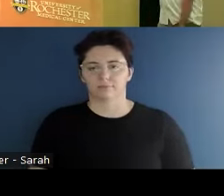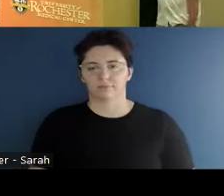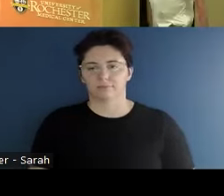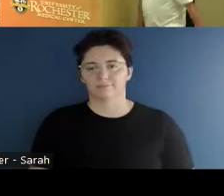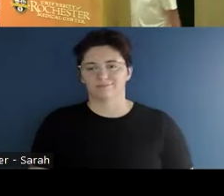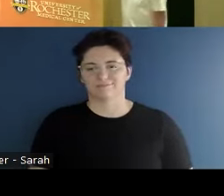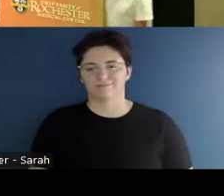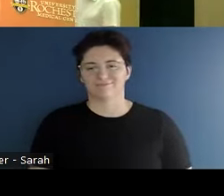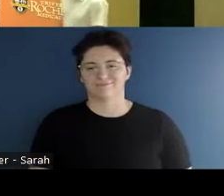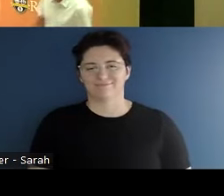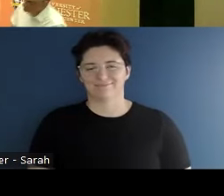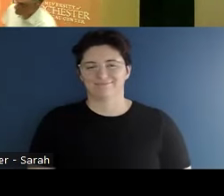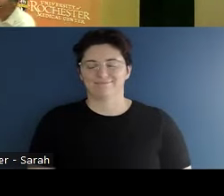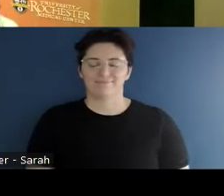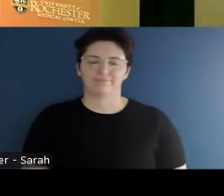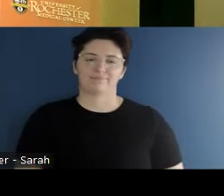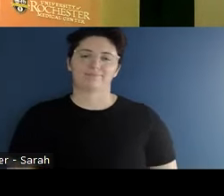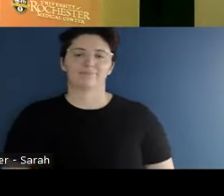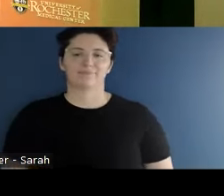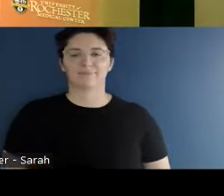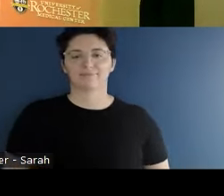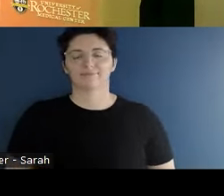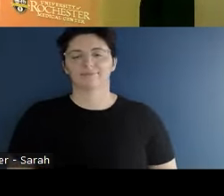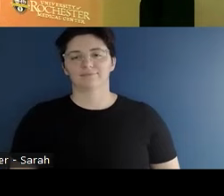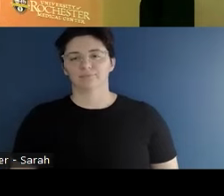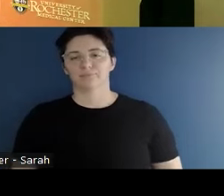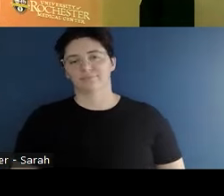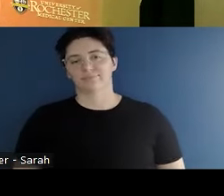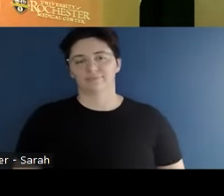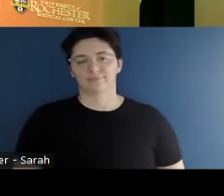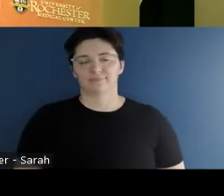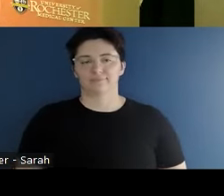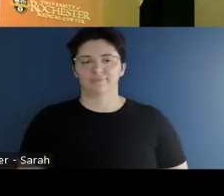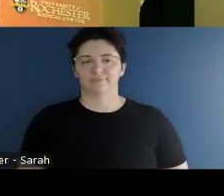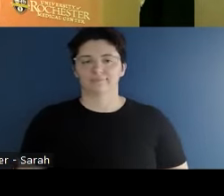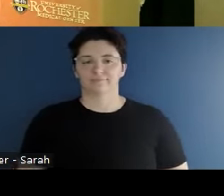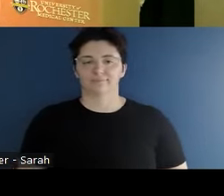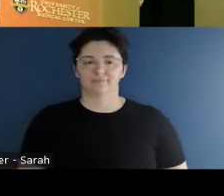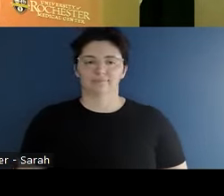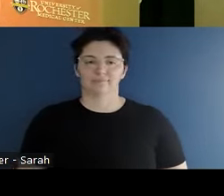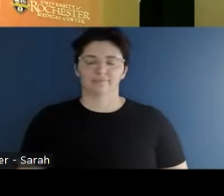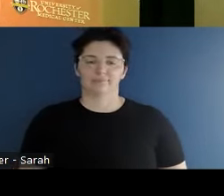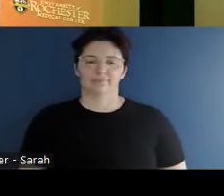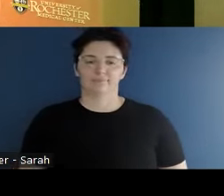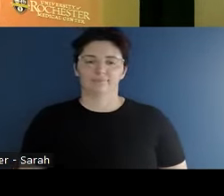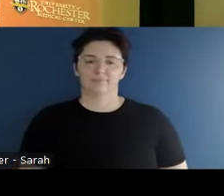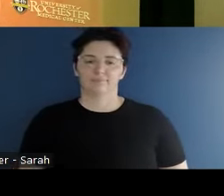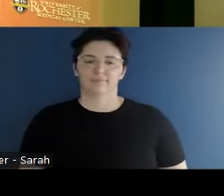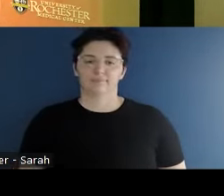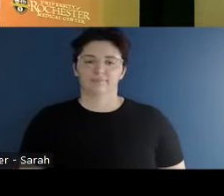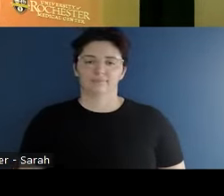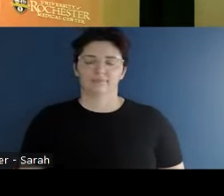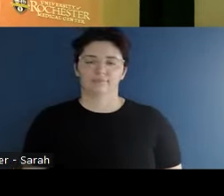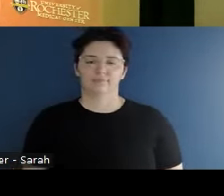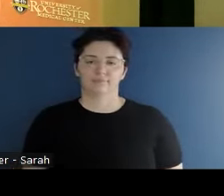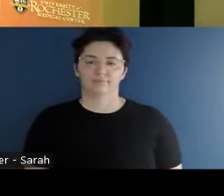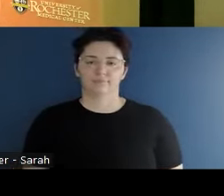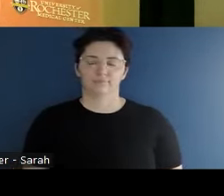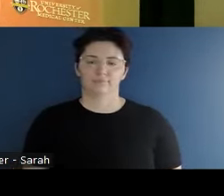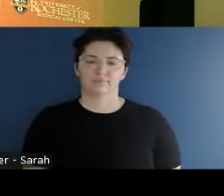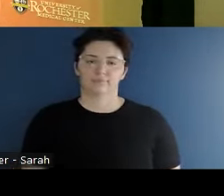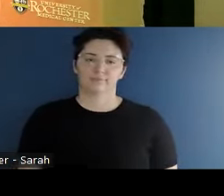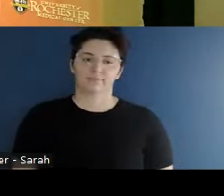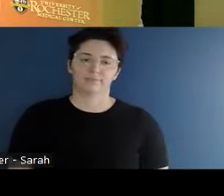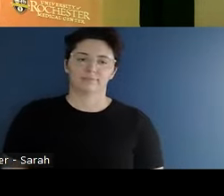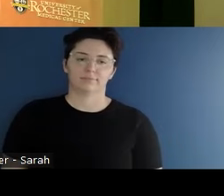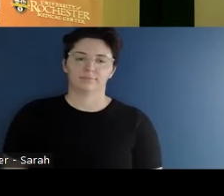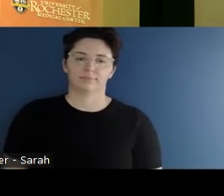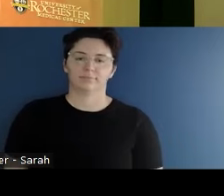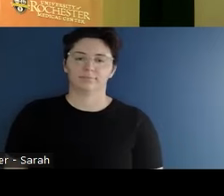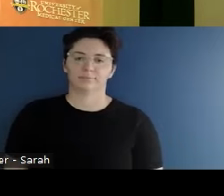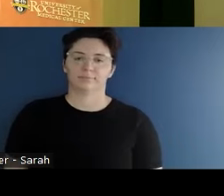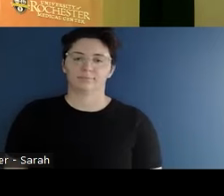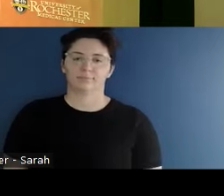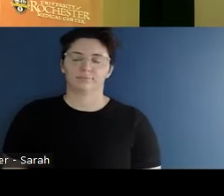ready don't see the time anymore but I think it's yeah couple